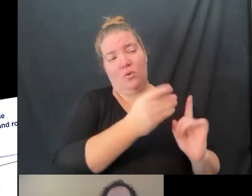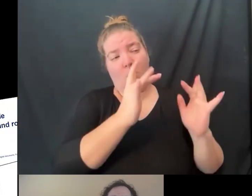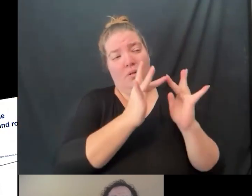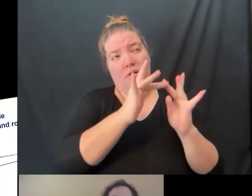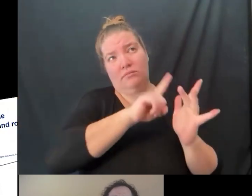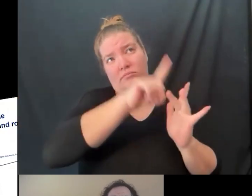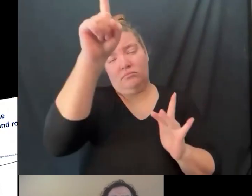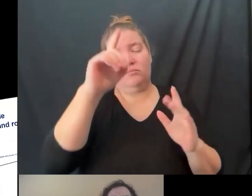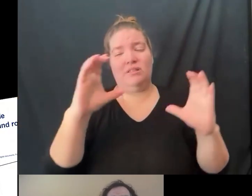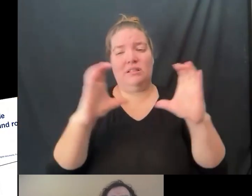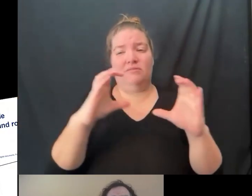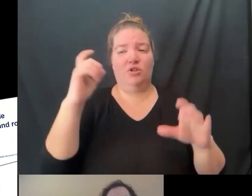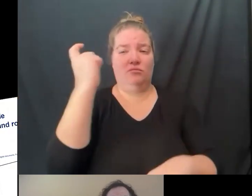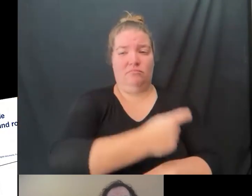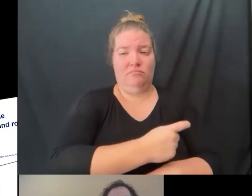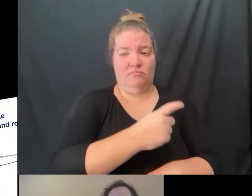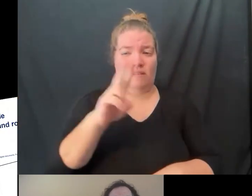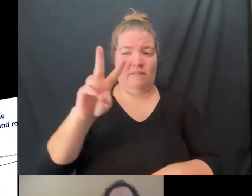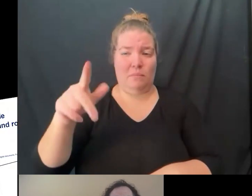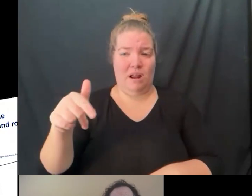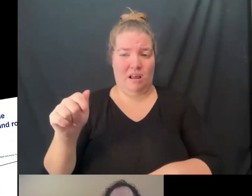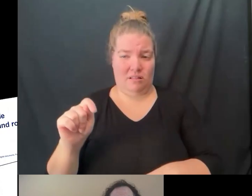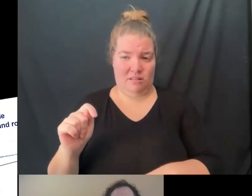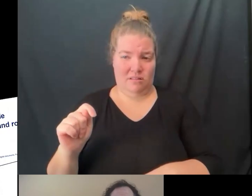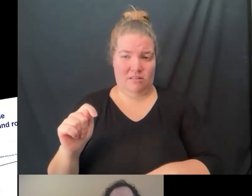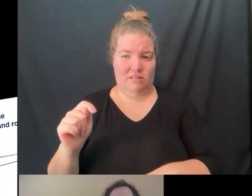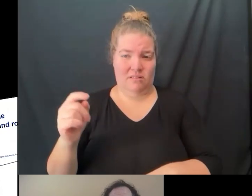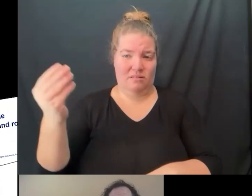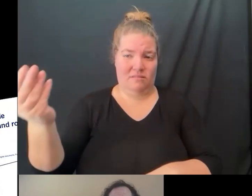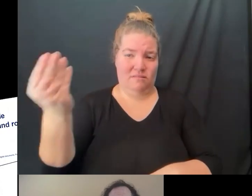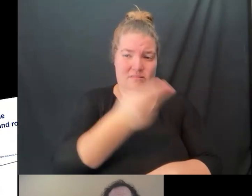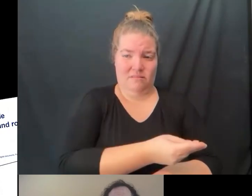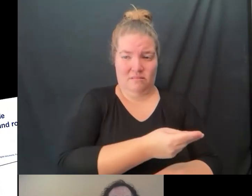So Solomon, again, there's also a grievance process for such matters.